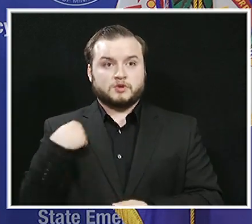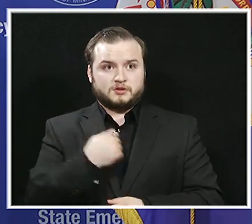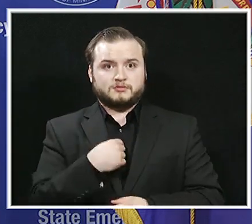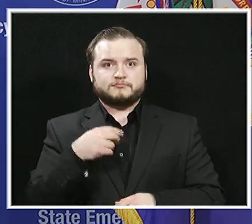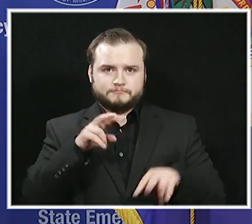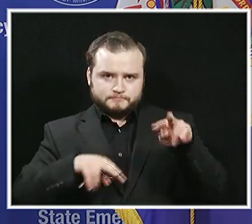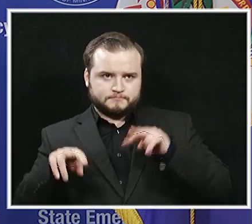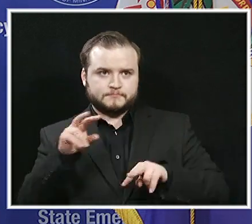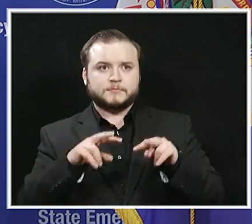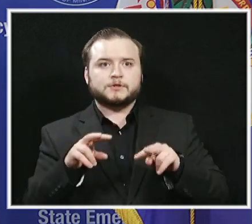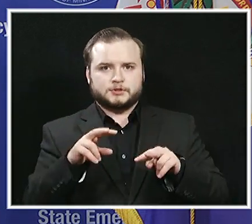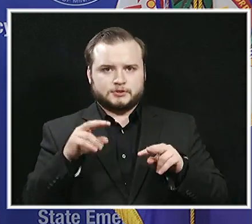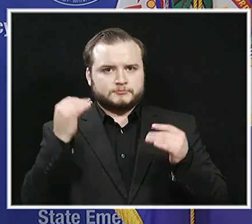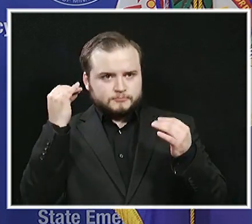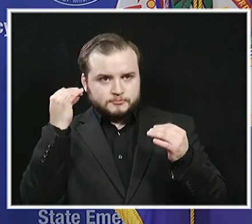businesses open as almost any other state but it has